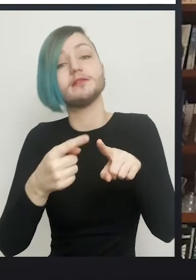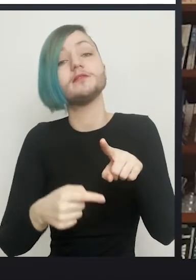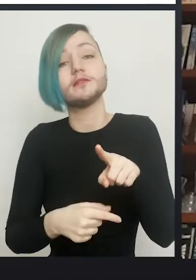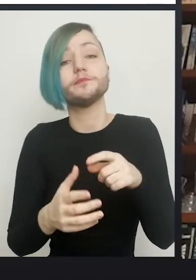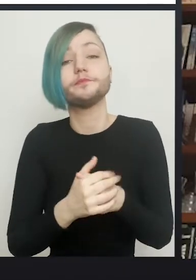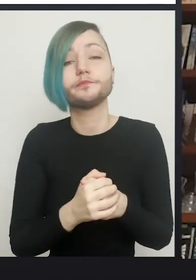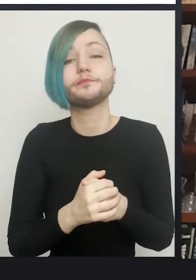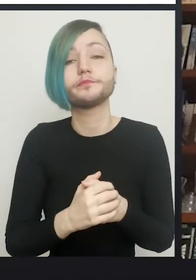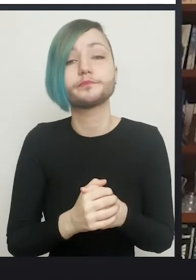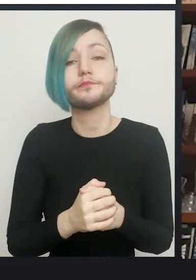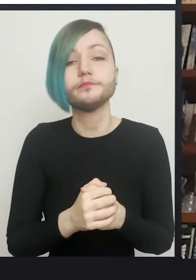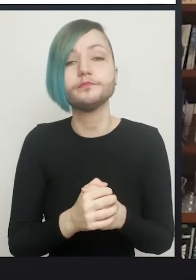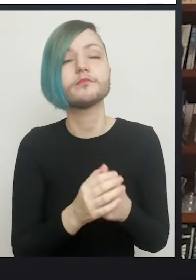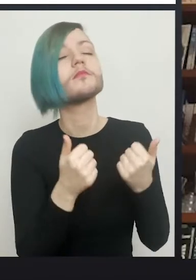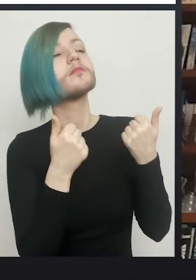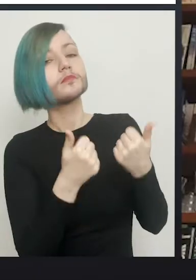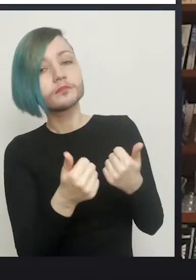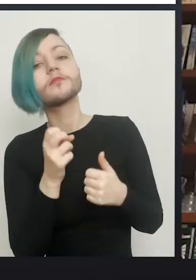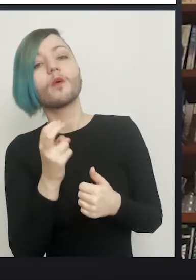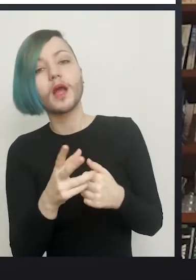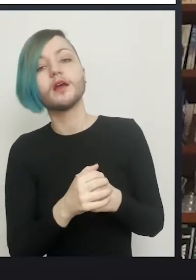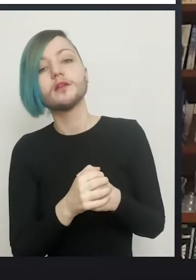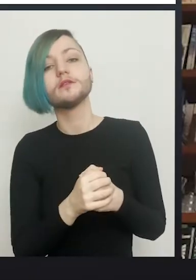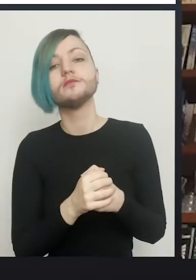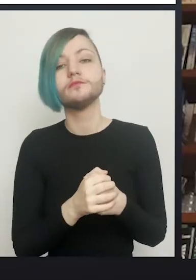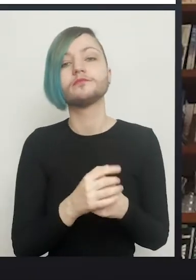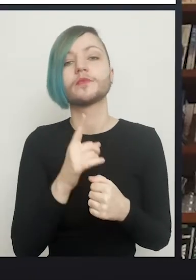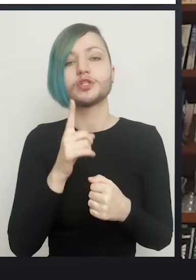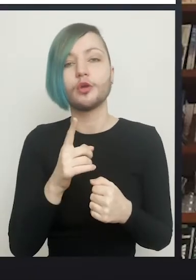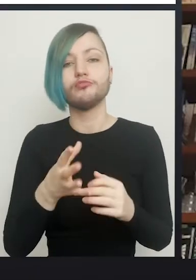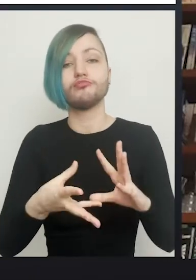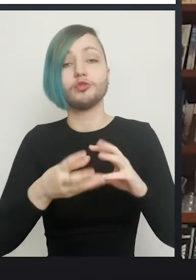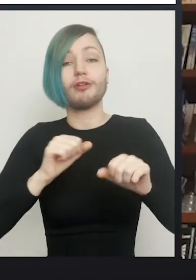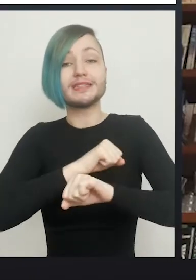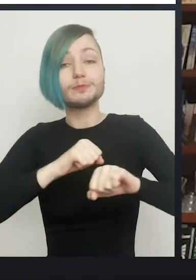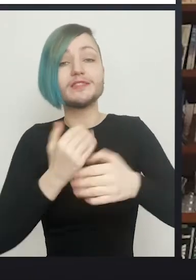Yes, okay, so so far you've created a space for the new vagina to go in,